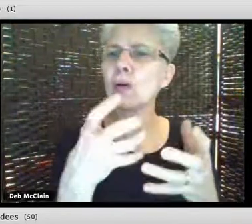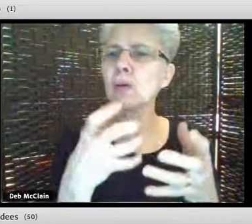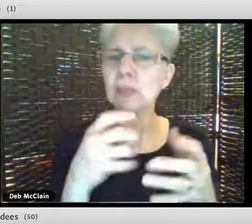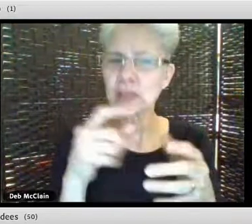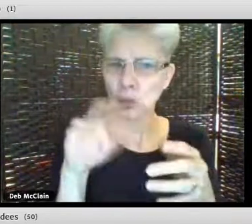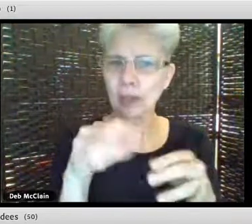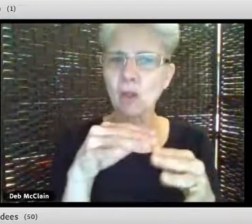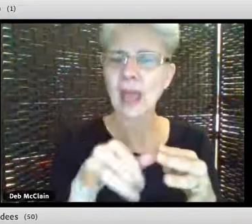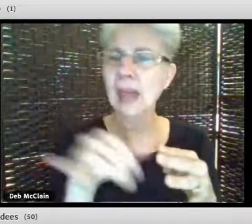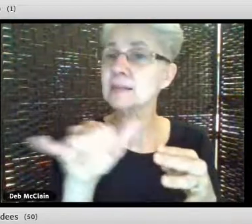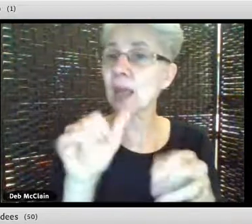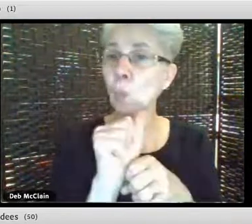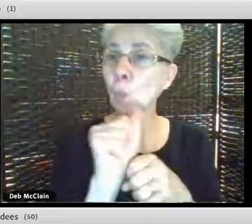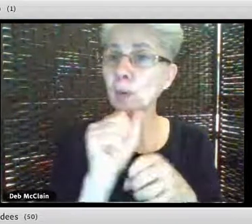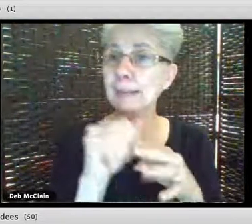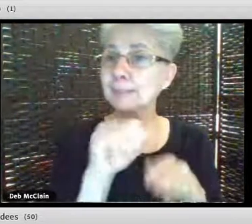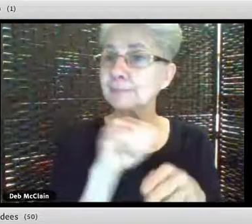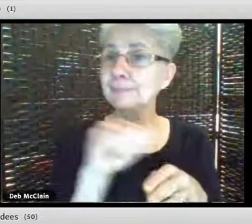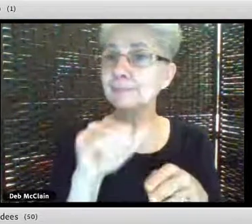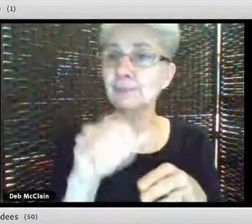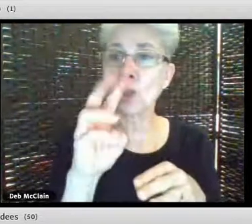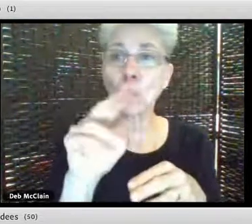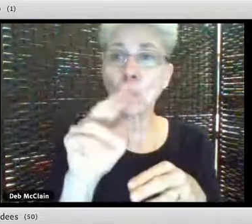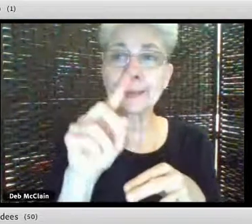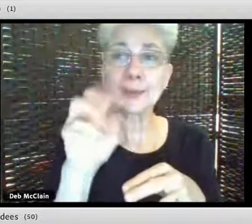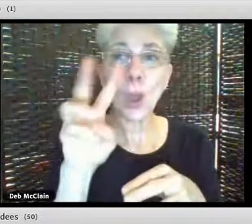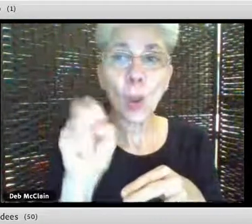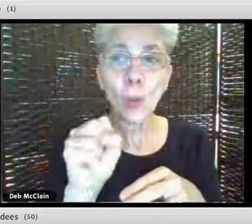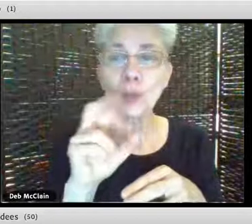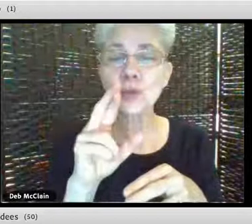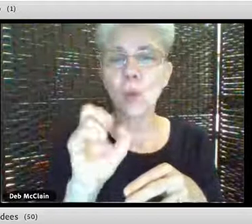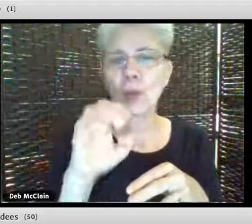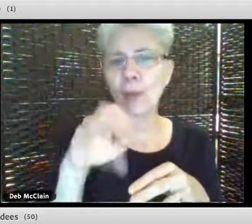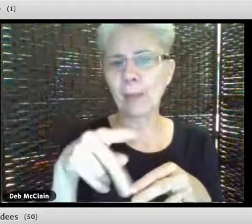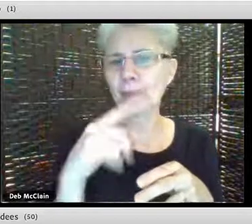So it's just like working in Windows or your Mac. You're just creating a new folder.